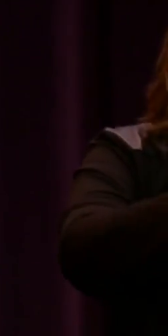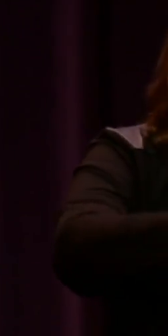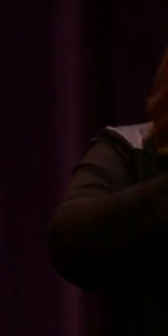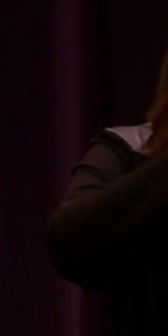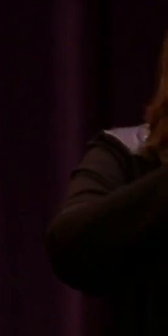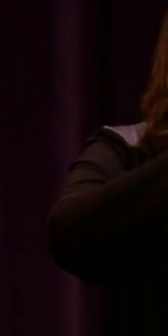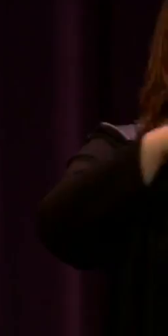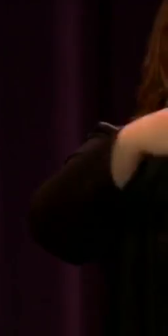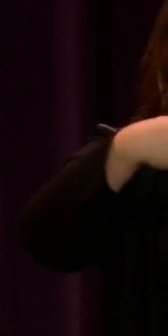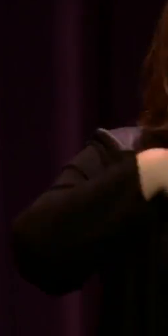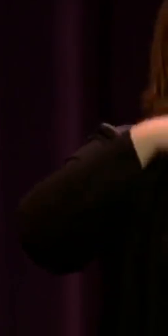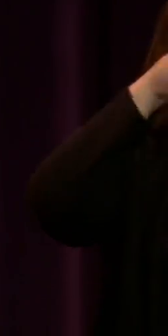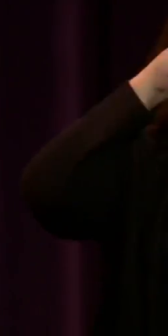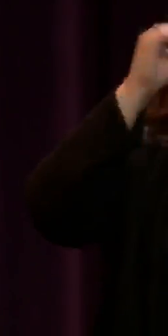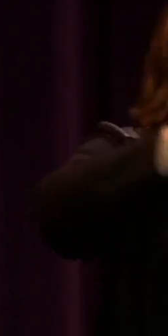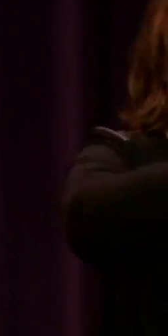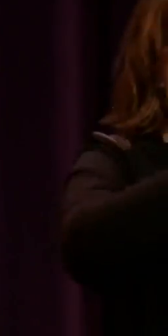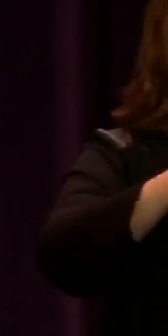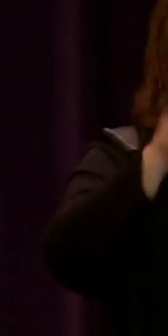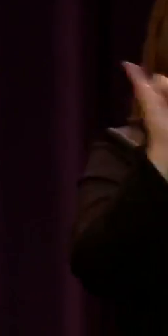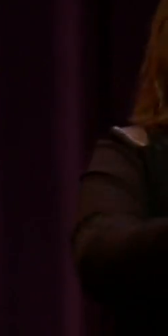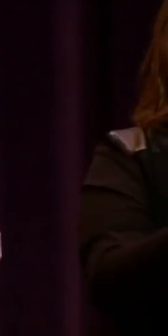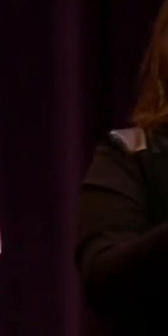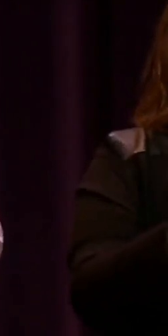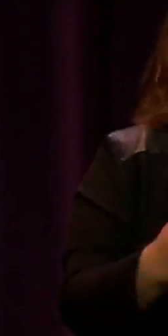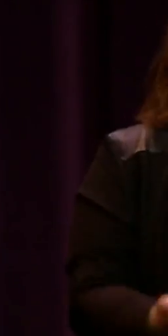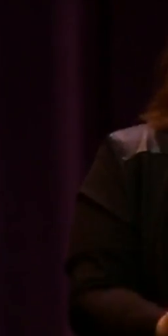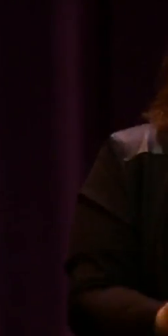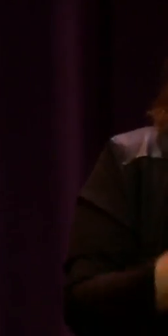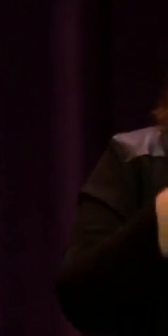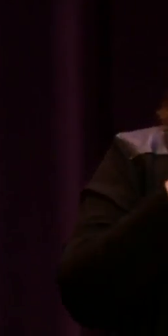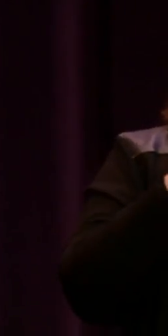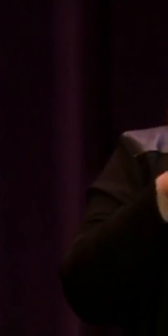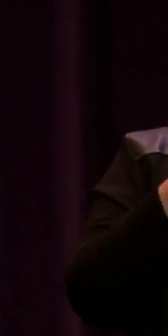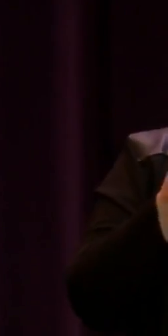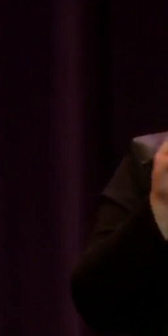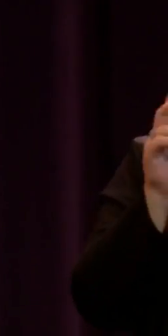PRESIDENTIAL LEADERSHIP. SO I'M SUPPOSED TO BE A POLITICAL ANALYST.